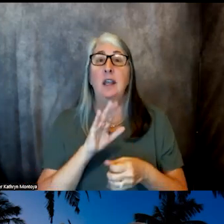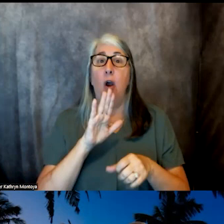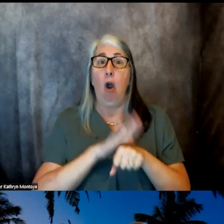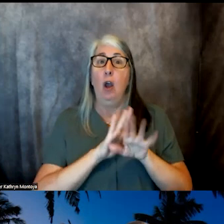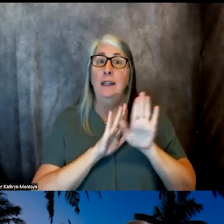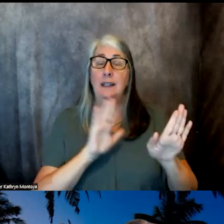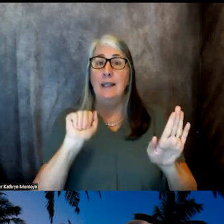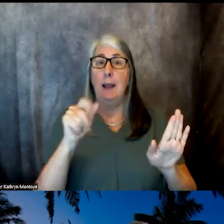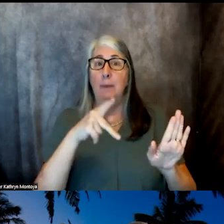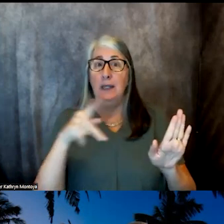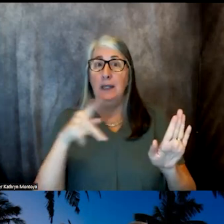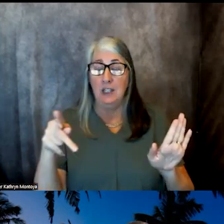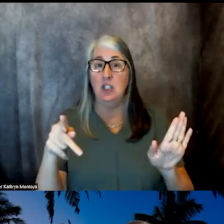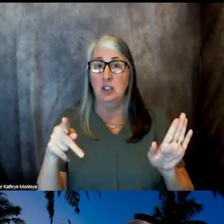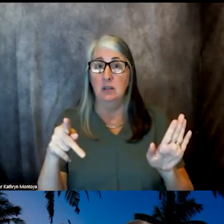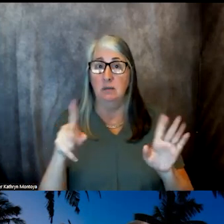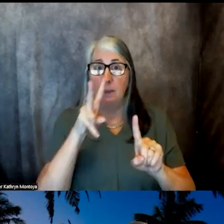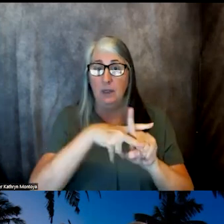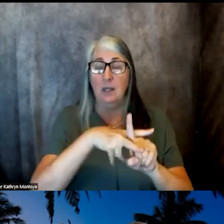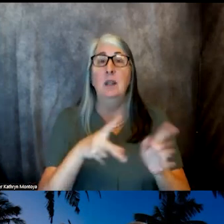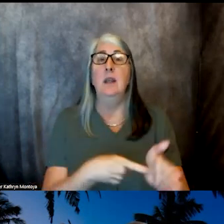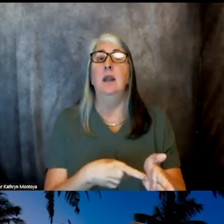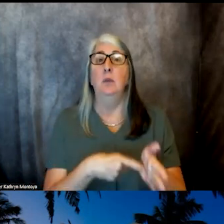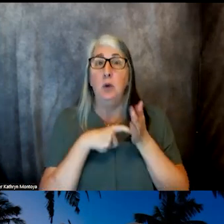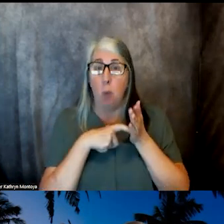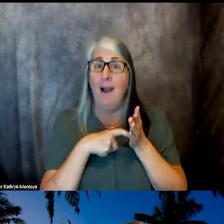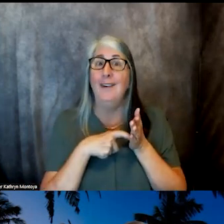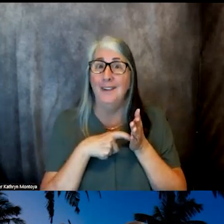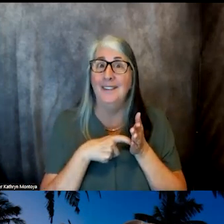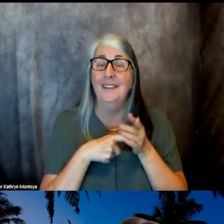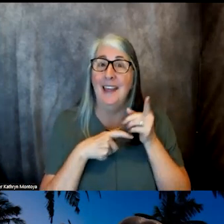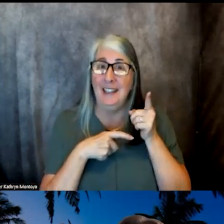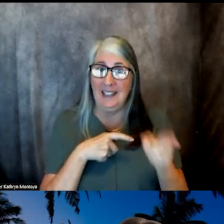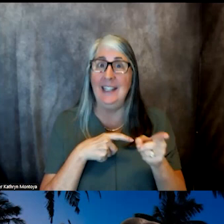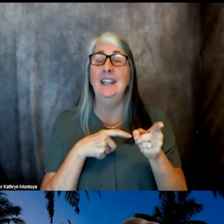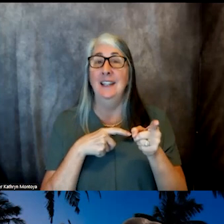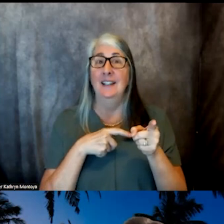IT REQUIRED THAT HE DID TIME AND WAS IN RECOVERY. CLEAR